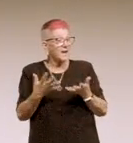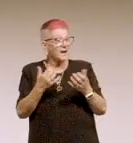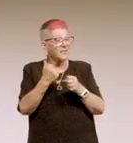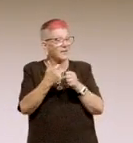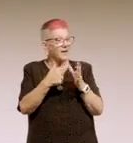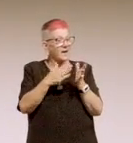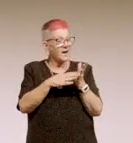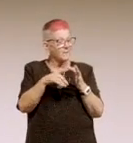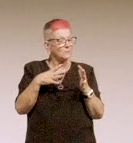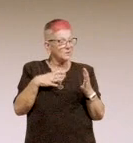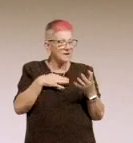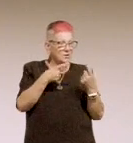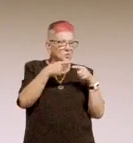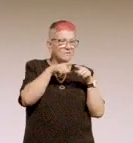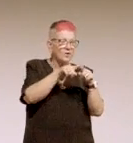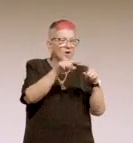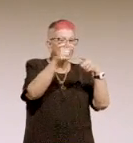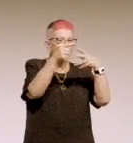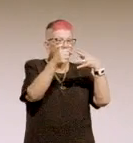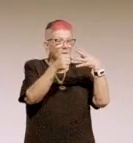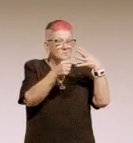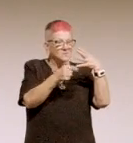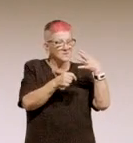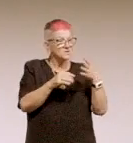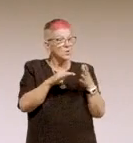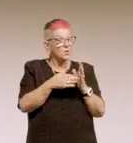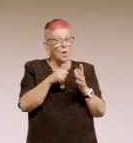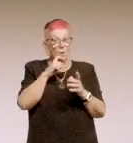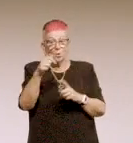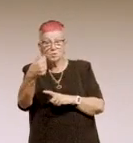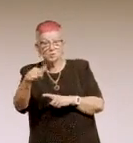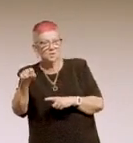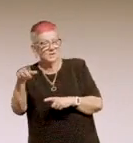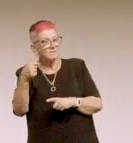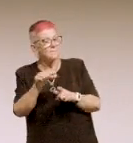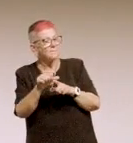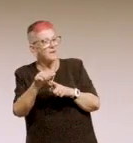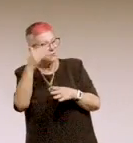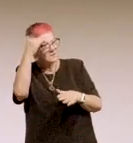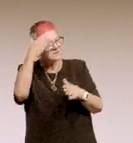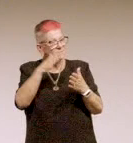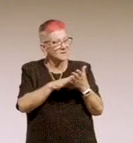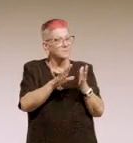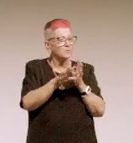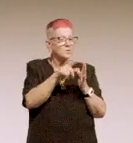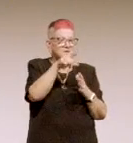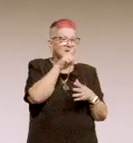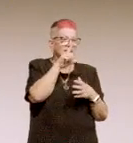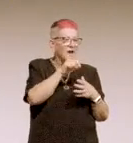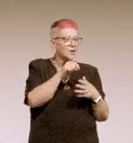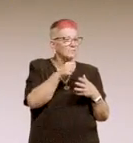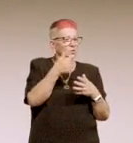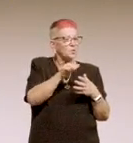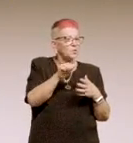So now user has better experience and they can access your slides.